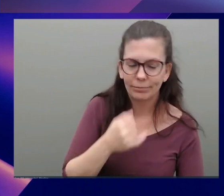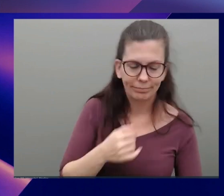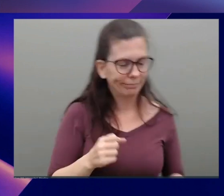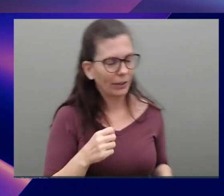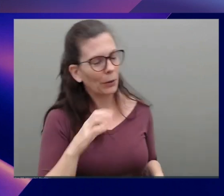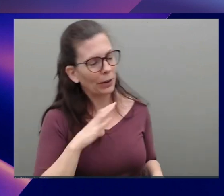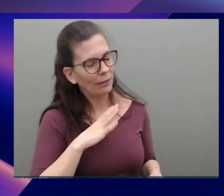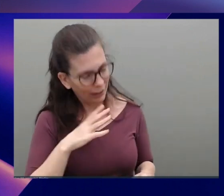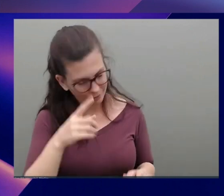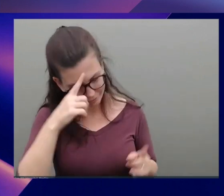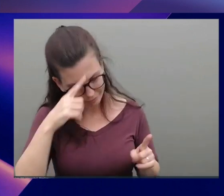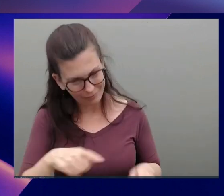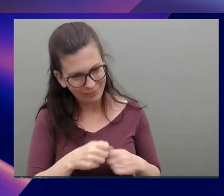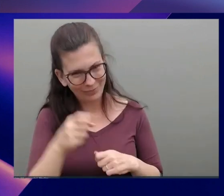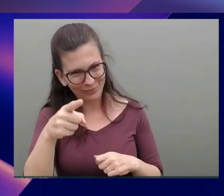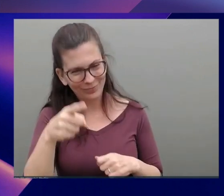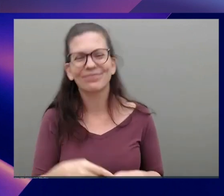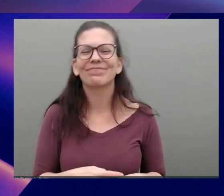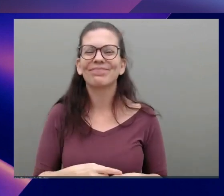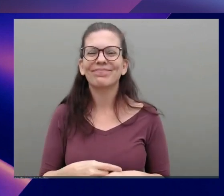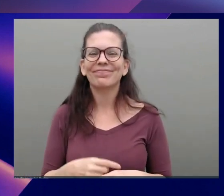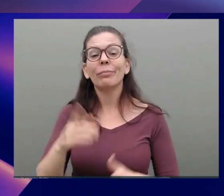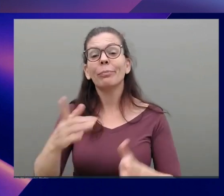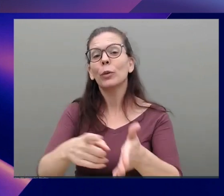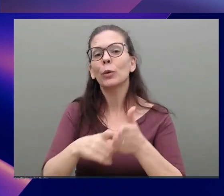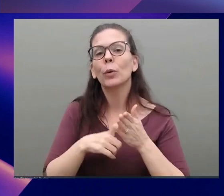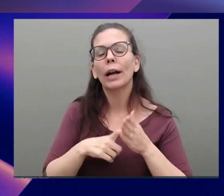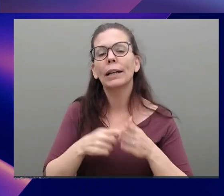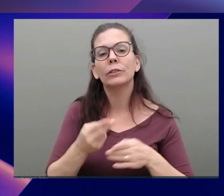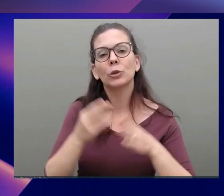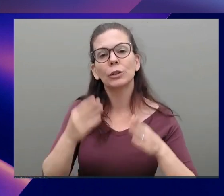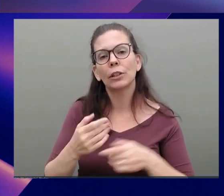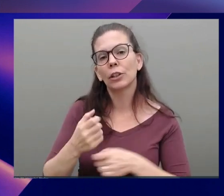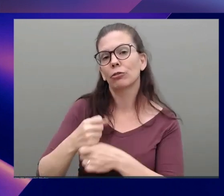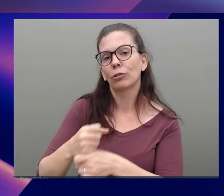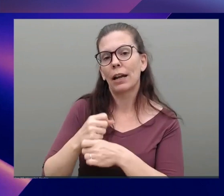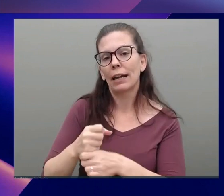So, it requires a user created and a downloaded SSH key.